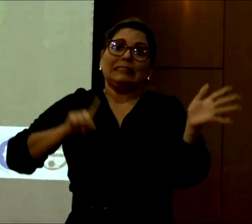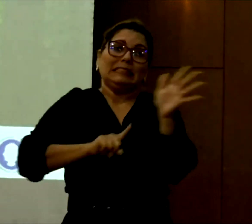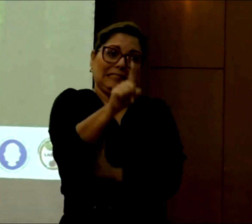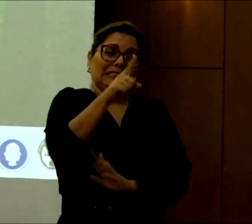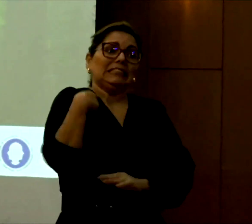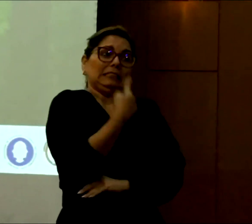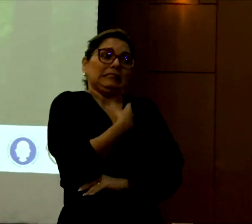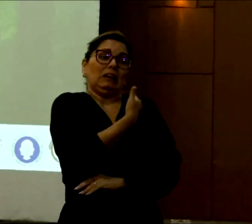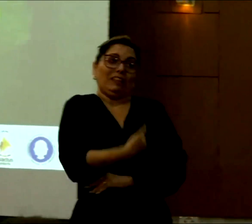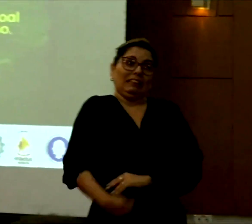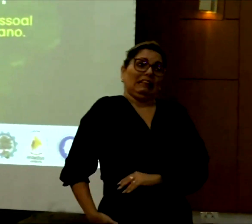our mayors,